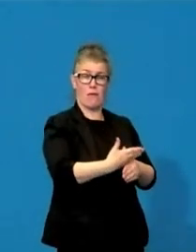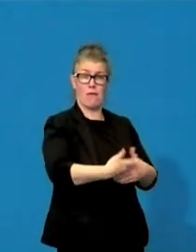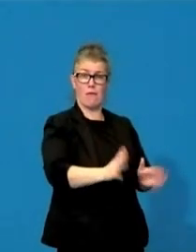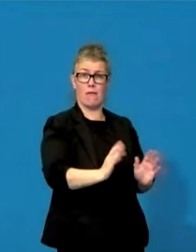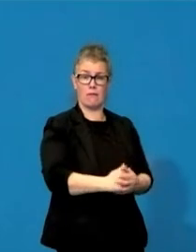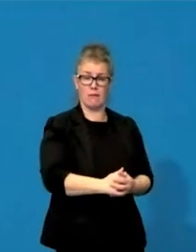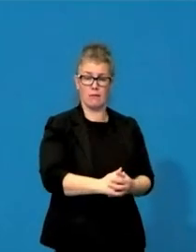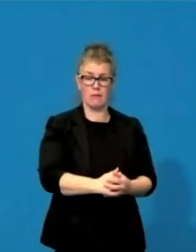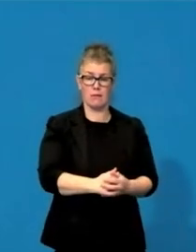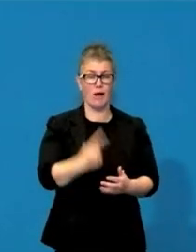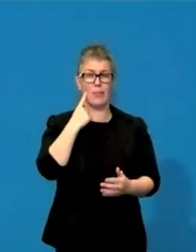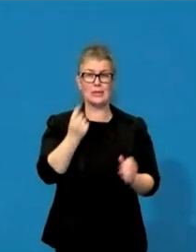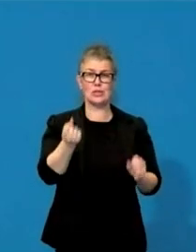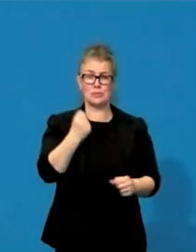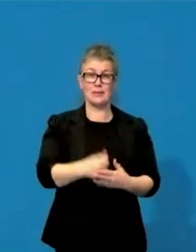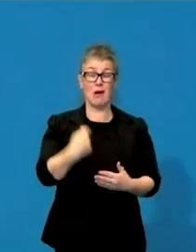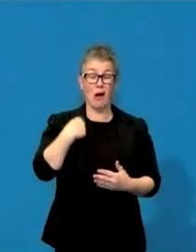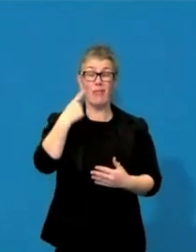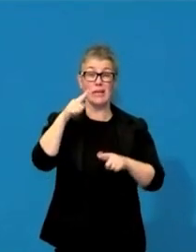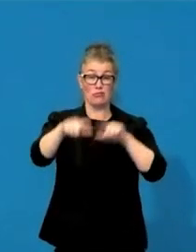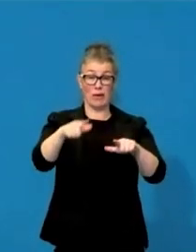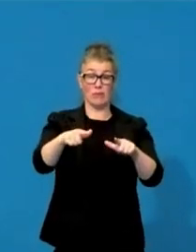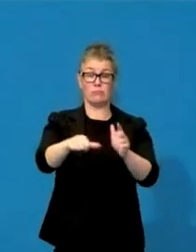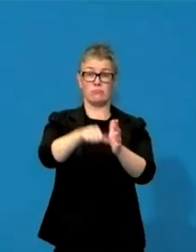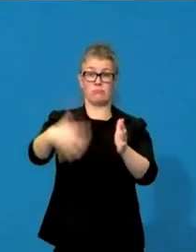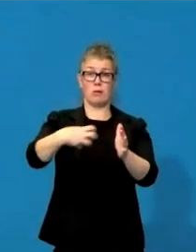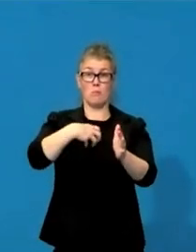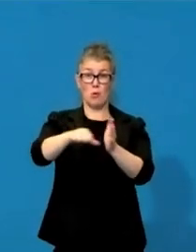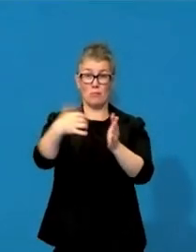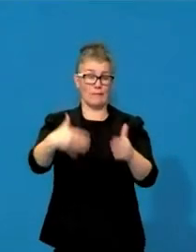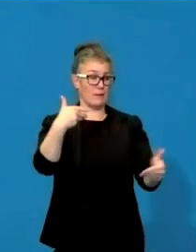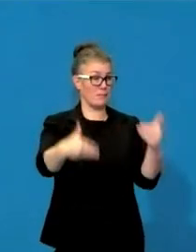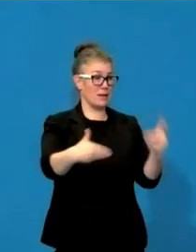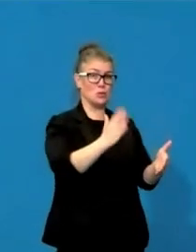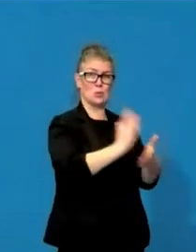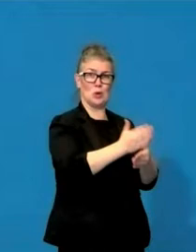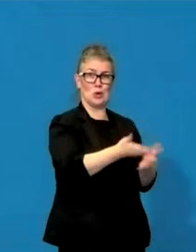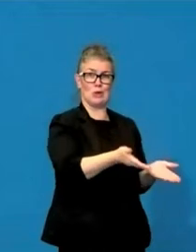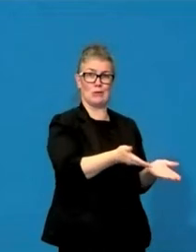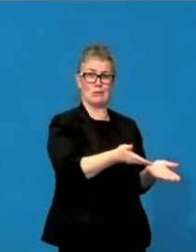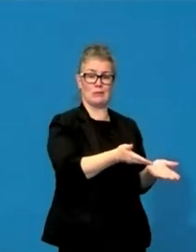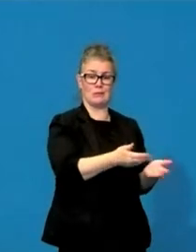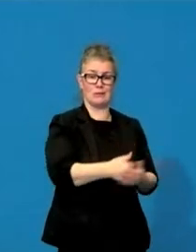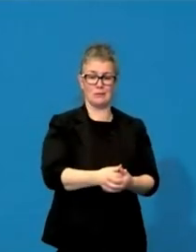I think that's - I think the trip costs more than the session, I think, therapy session.